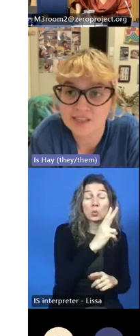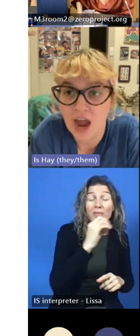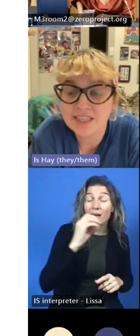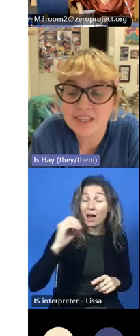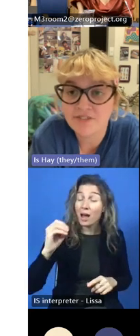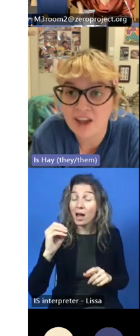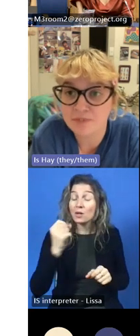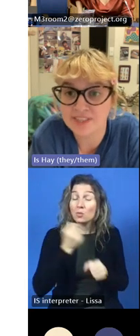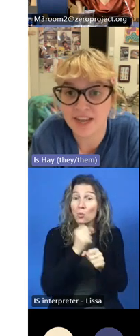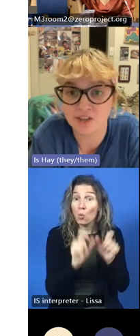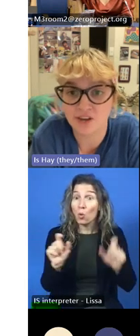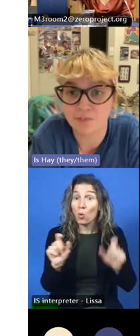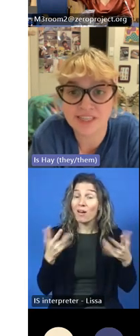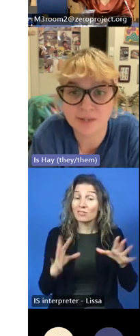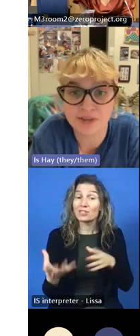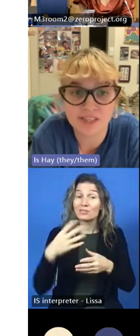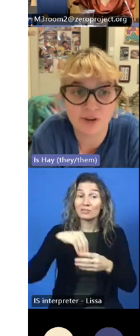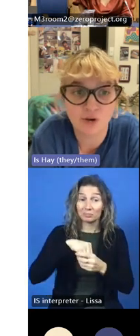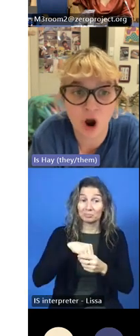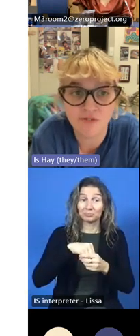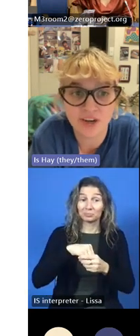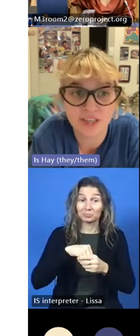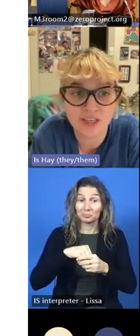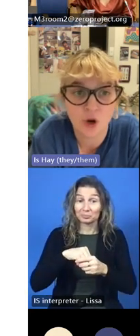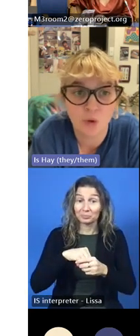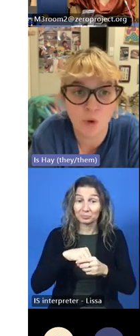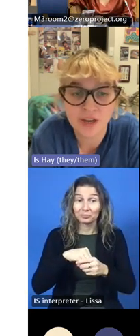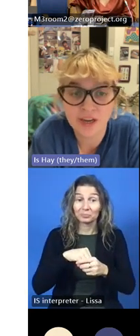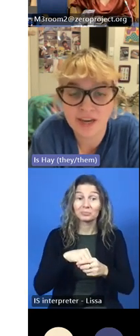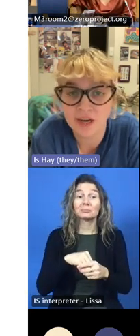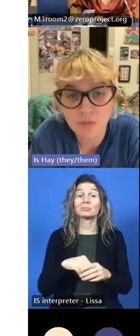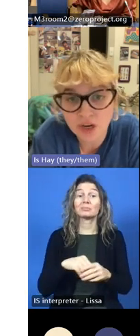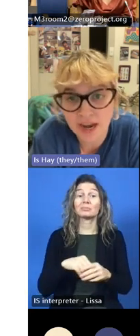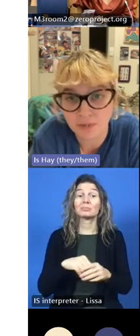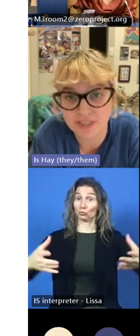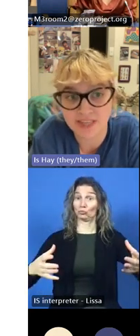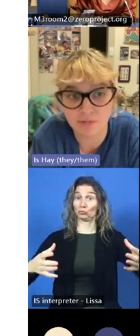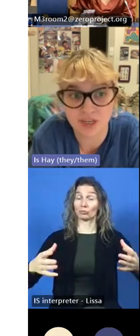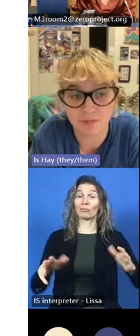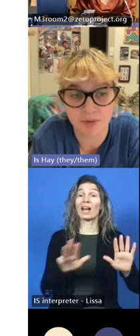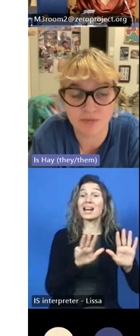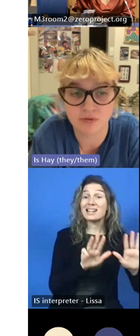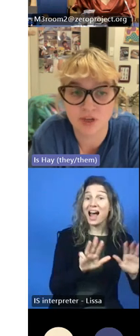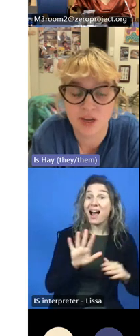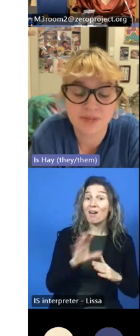least 95% of participants confident working and communicating with disabled young people,